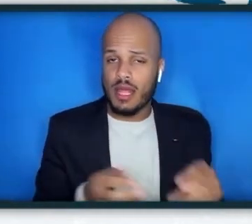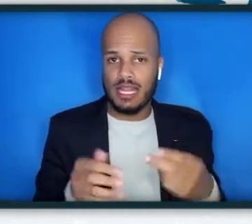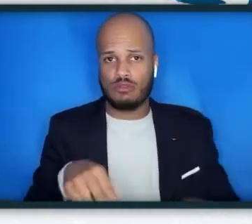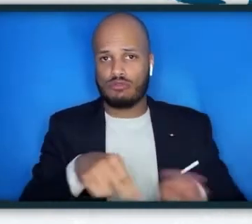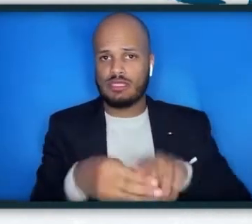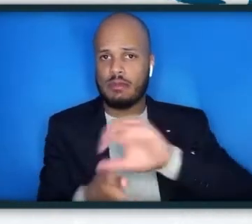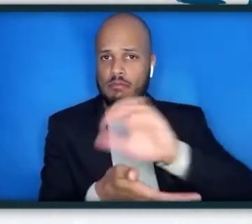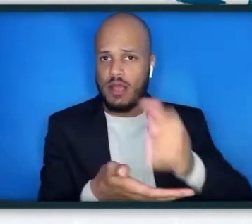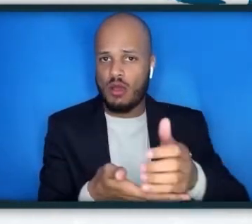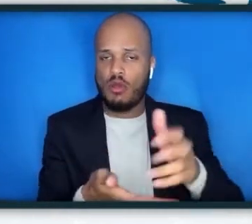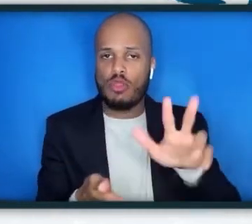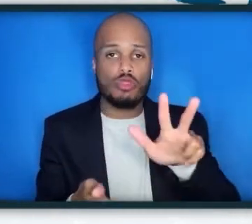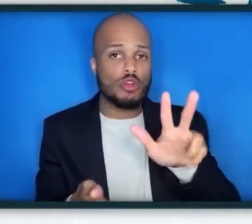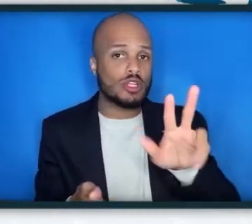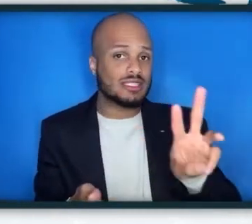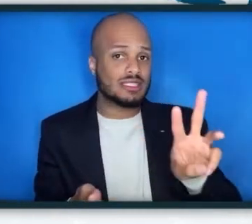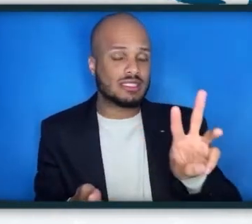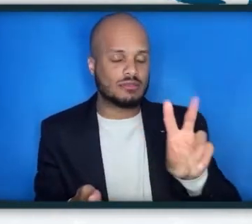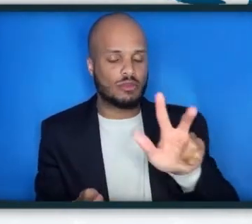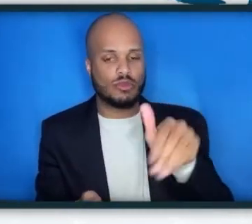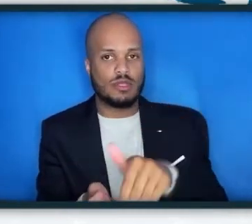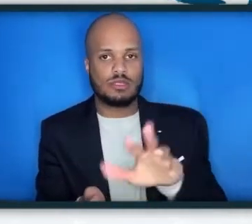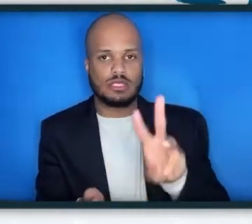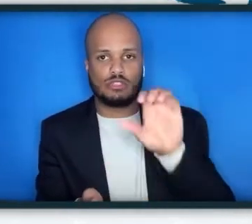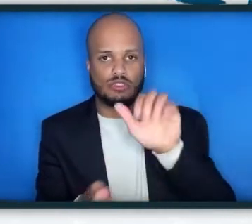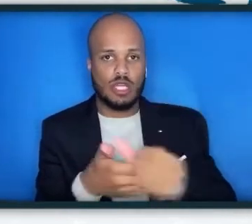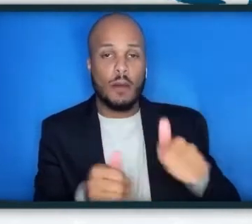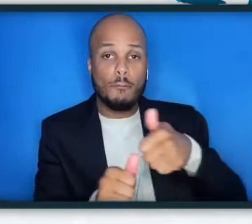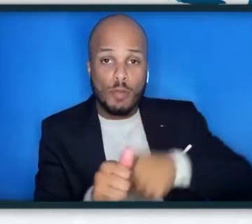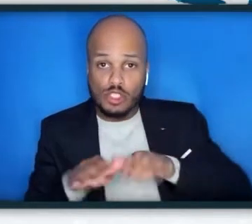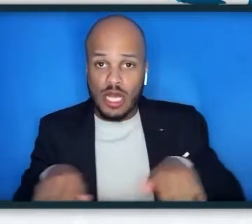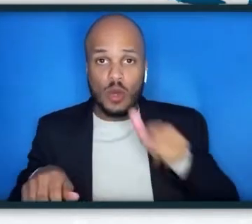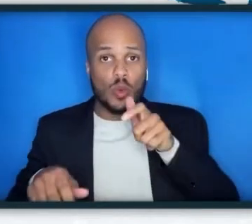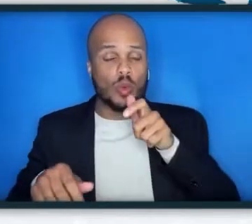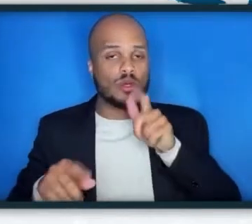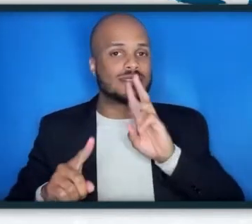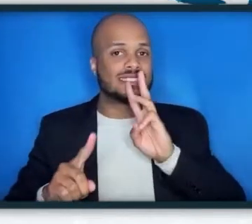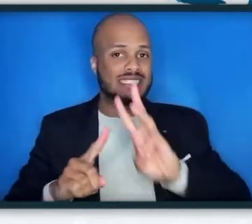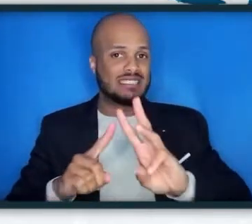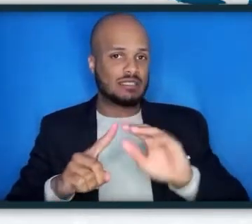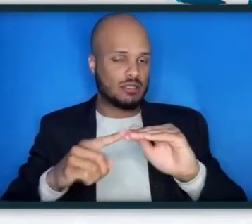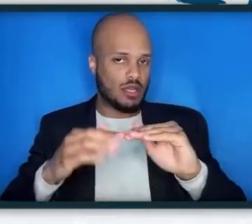to $3,600 per child under age 6 and $3,000 per child